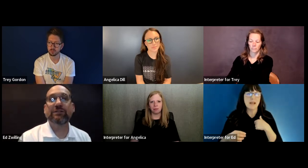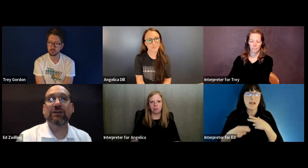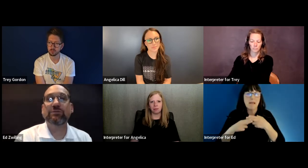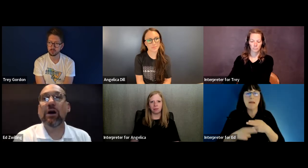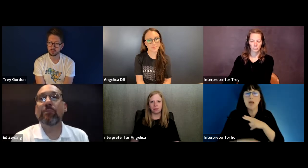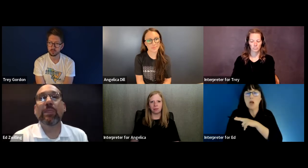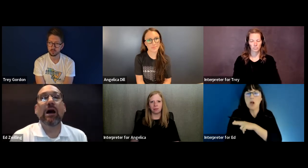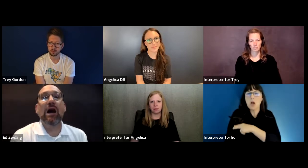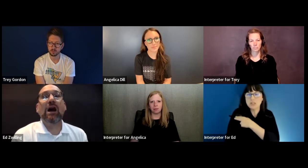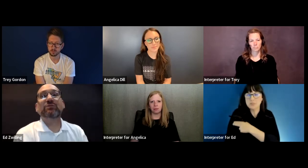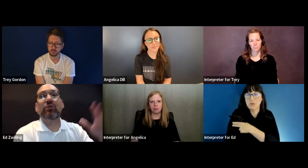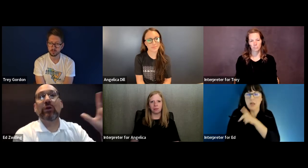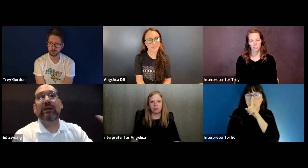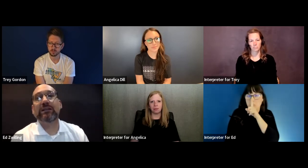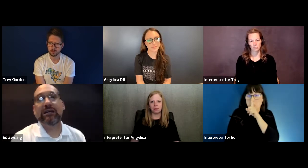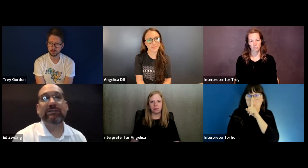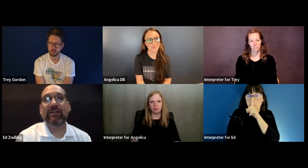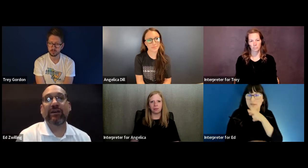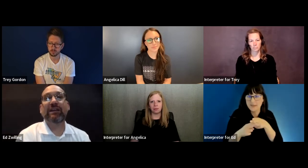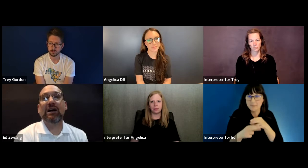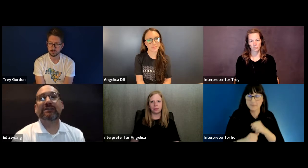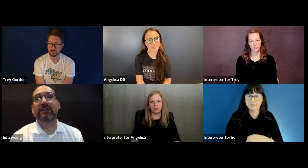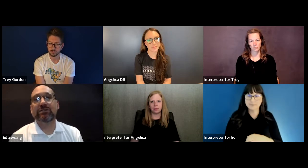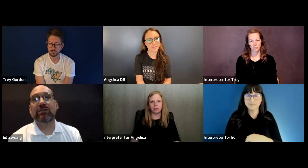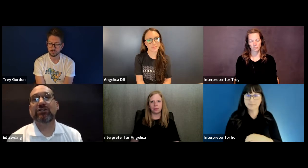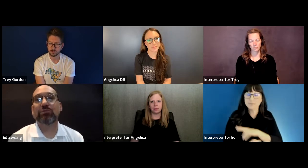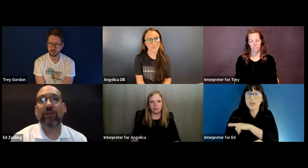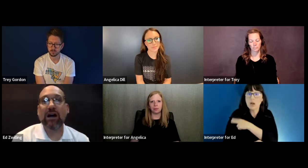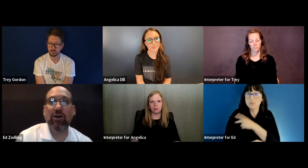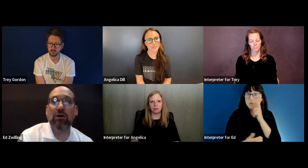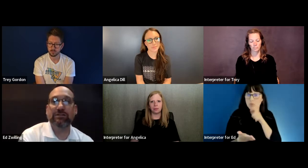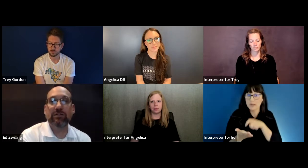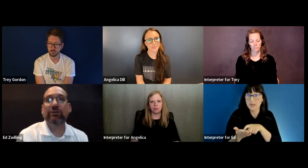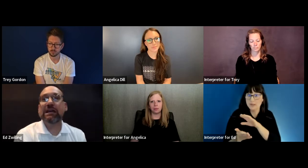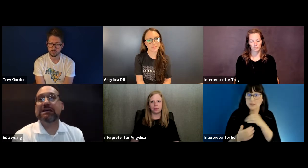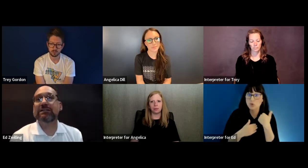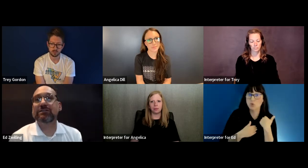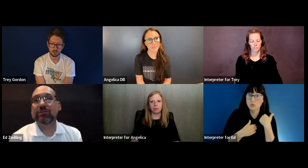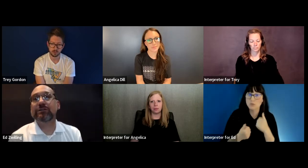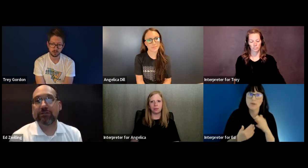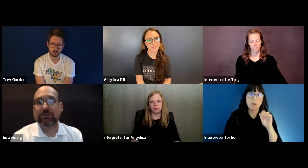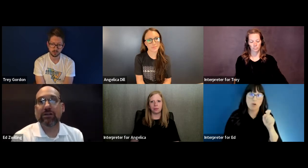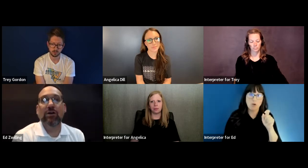case um hospital recognizes that it has a duty to provide auxiliary aids and services